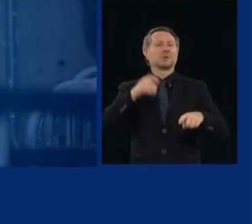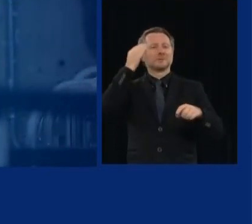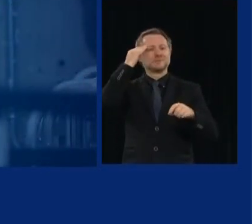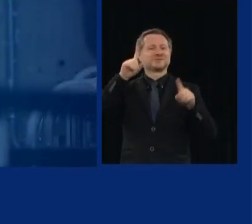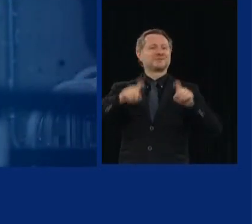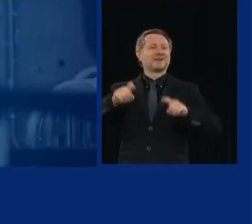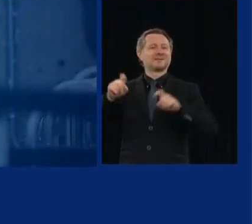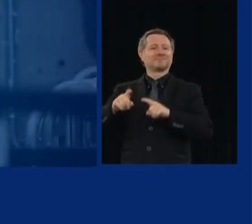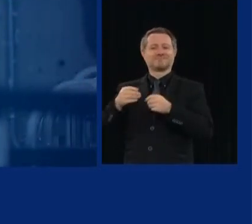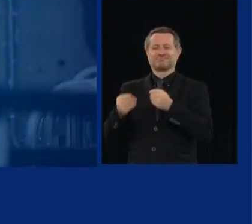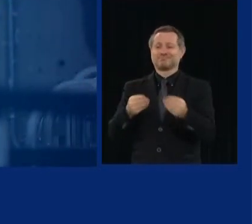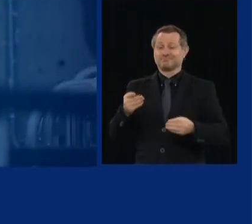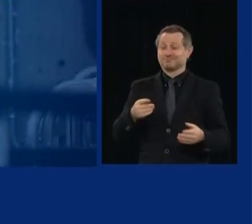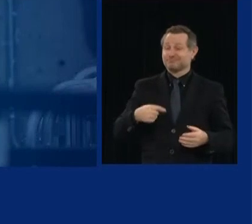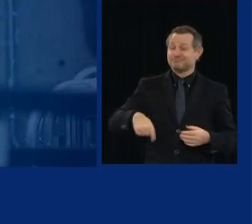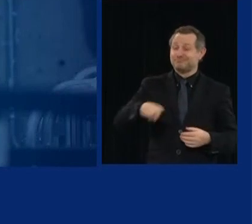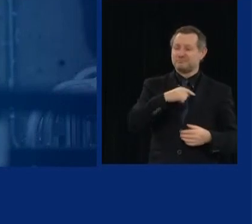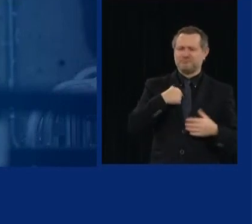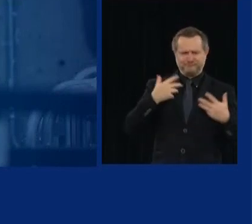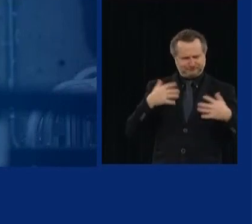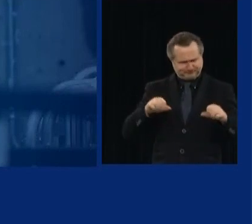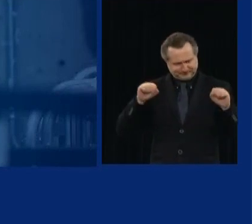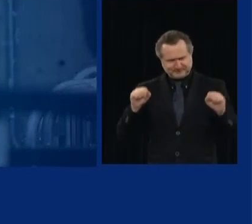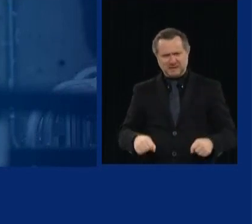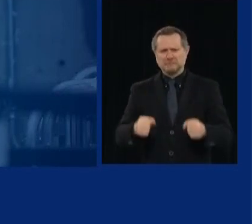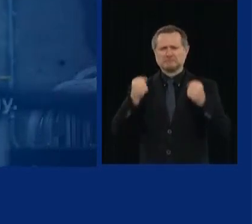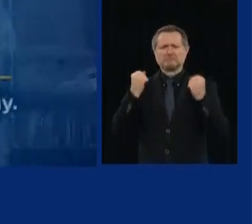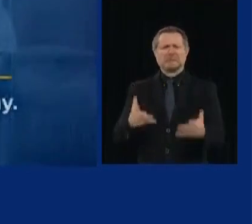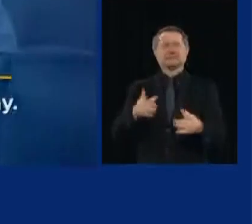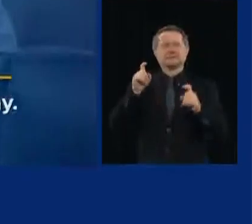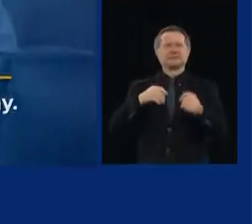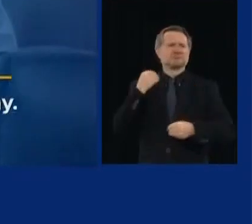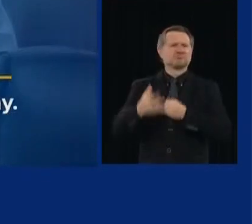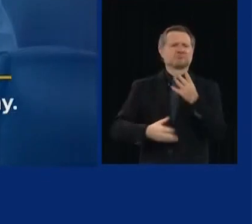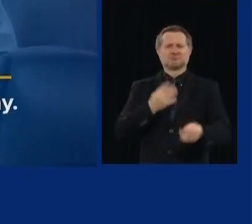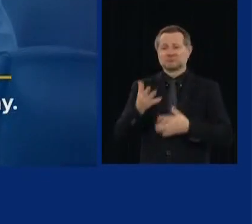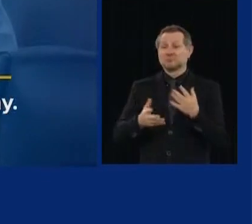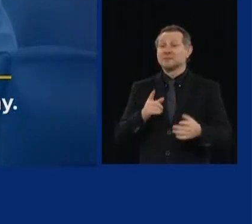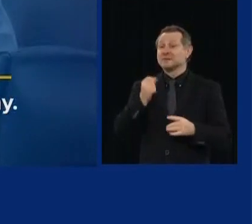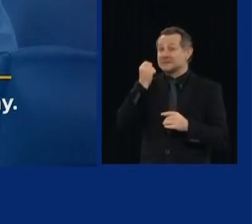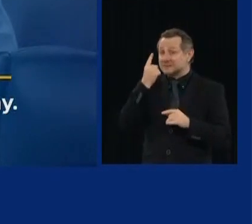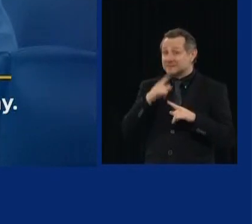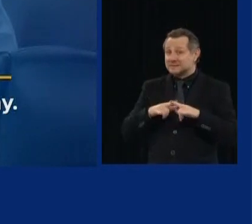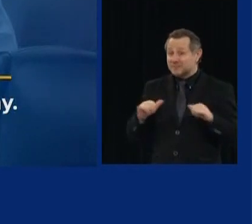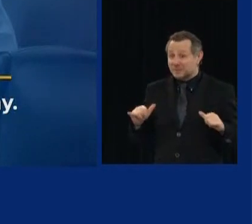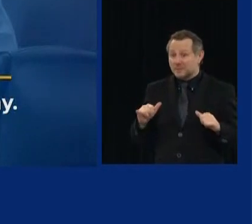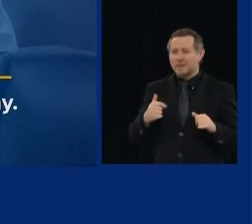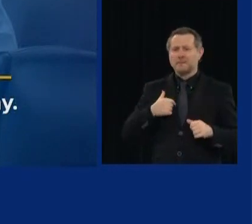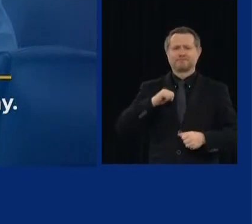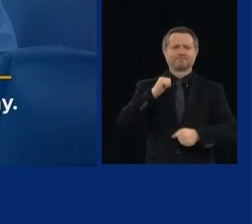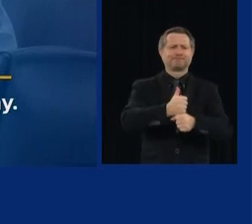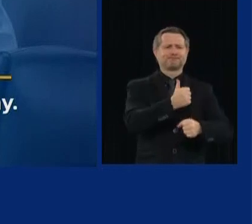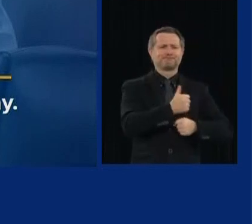MEAN TO ECONOMIC ACTIVITY? HOW DO YOU KNOW WHAT THE SPREAD OF THE VIRUS IS?